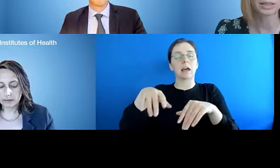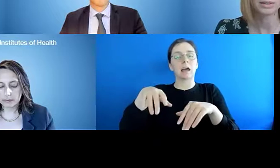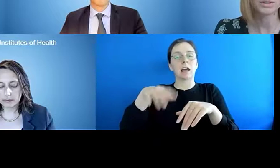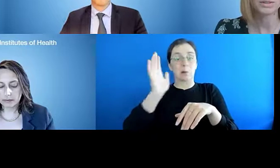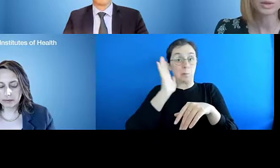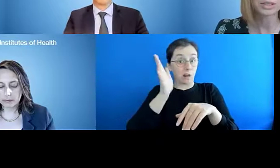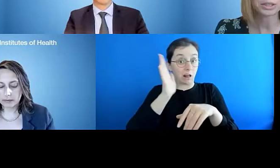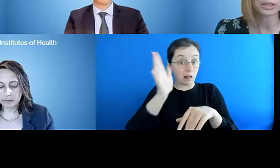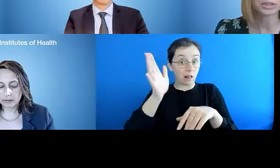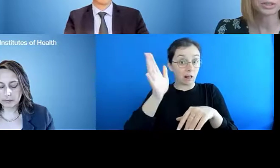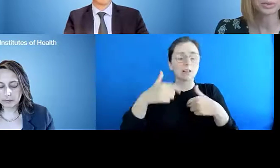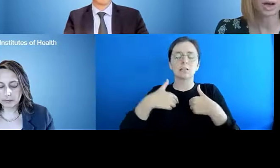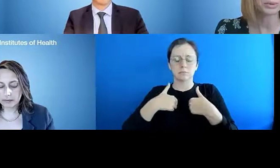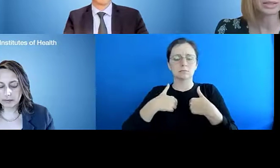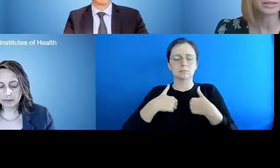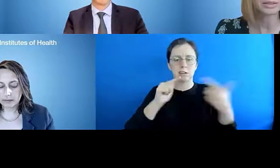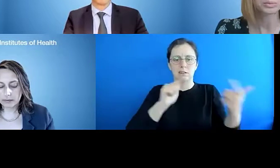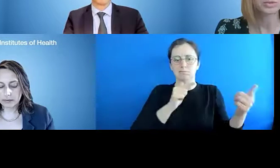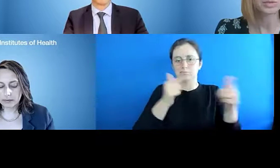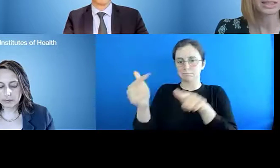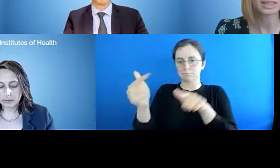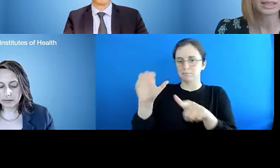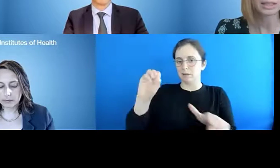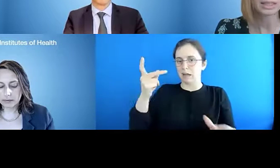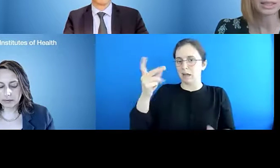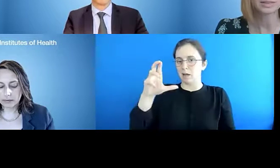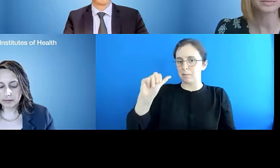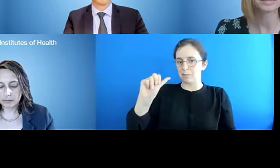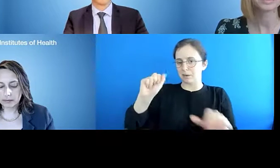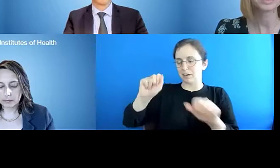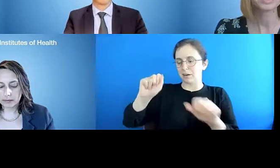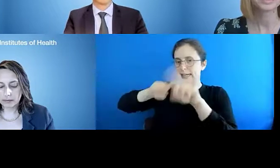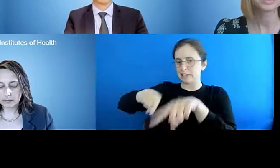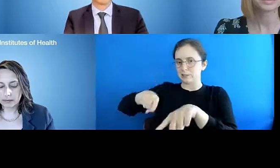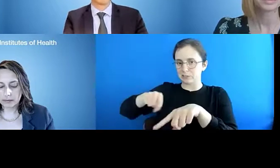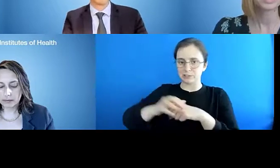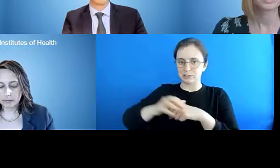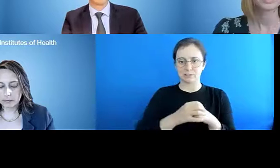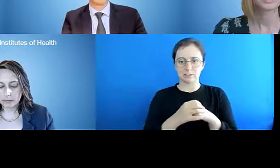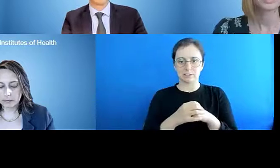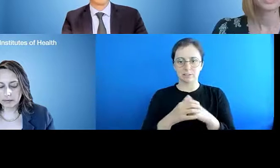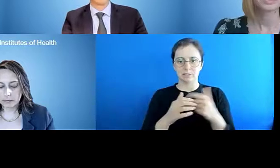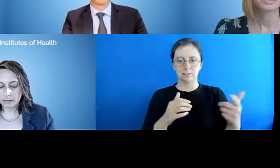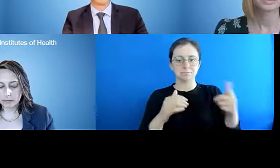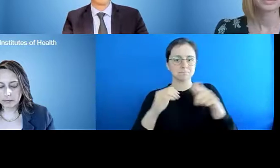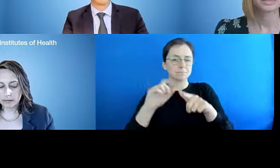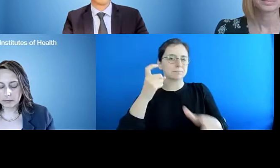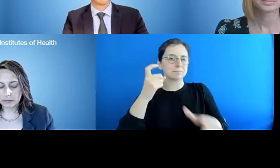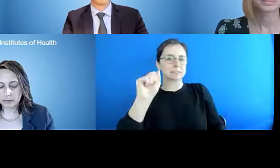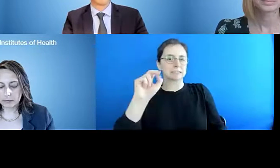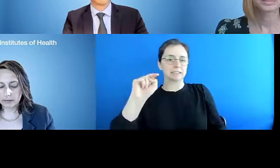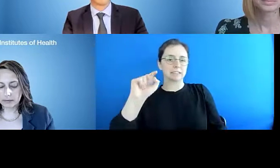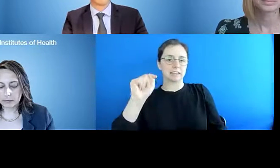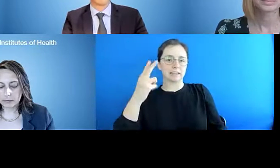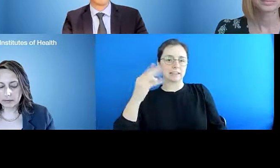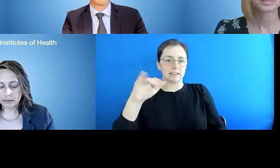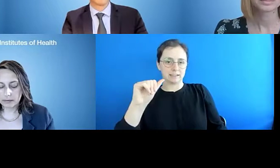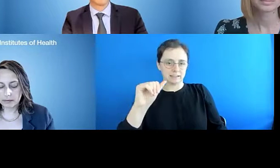I do want to turn to OPERA to provide any insight. Xanthia James: Yes, Cindy, as you mentioned,